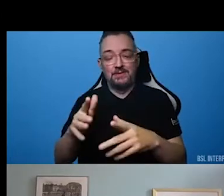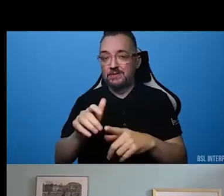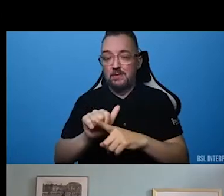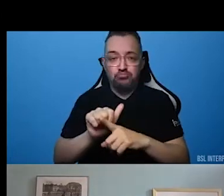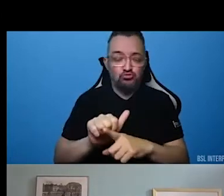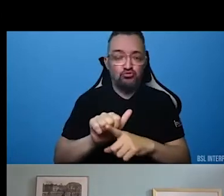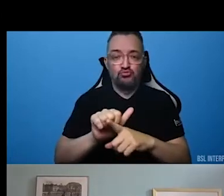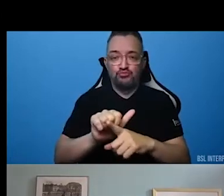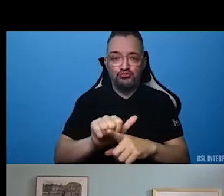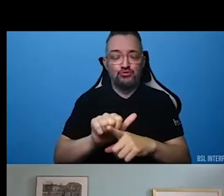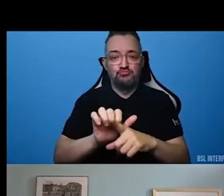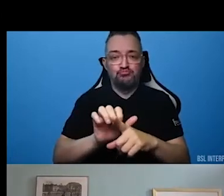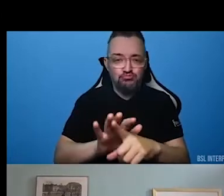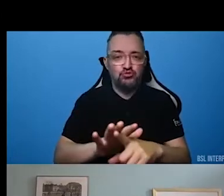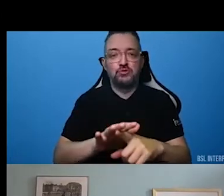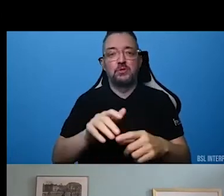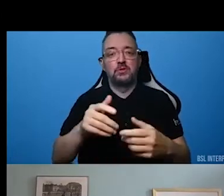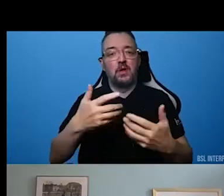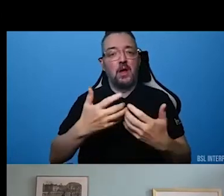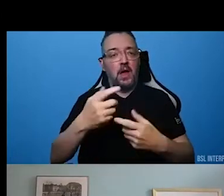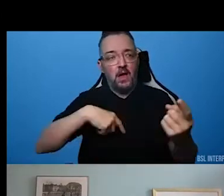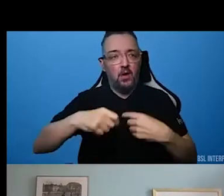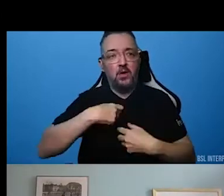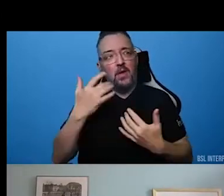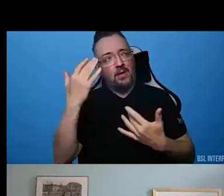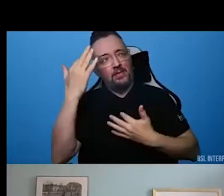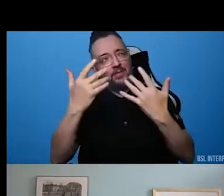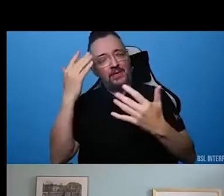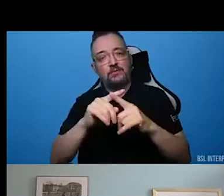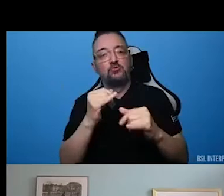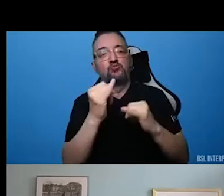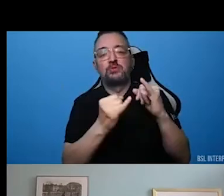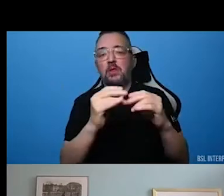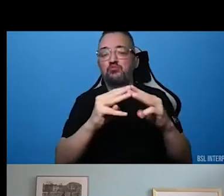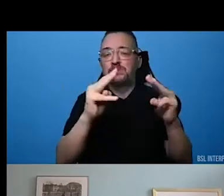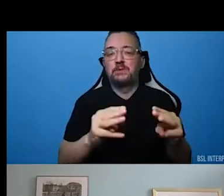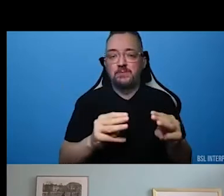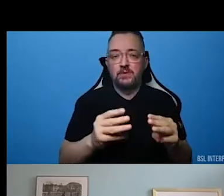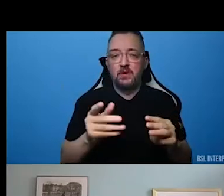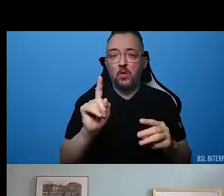of how we think critically about museums and what museums might become in the future.